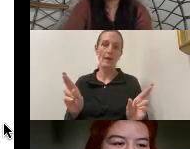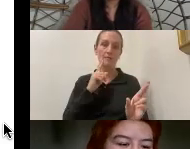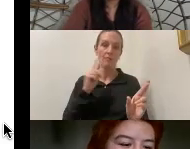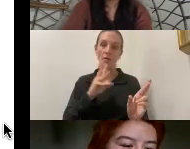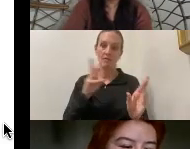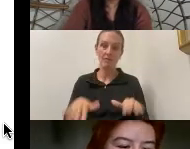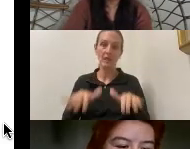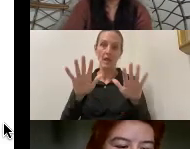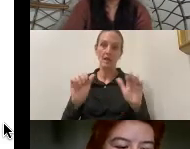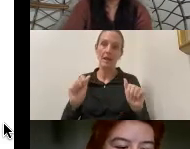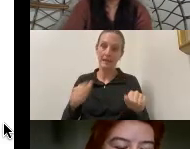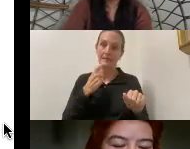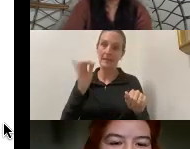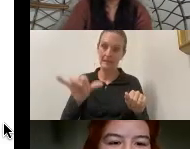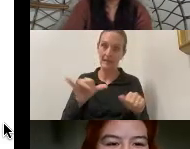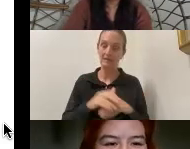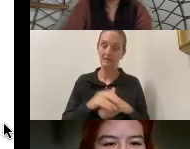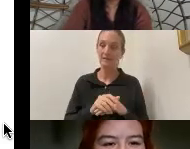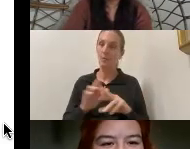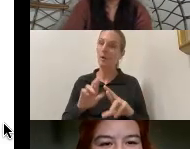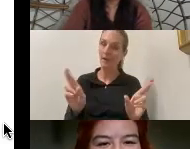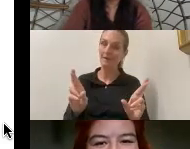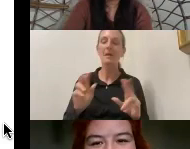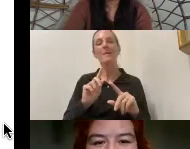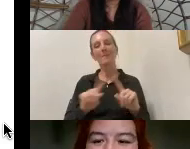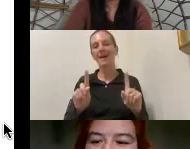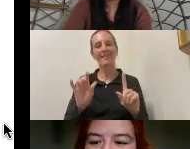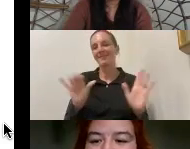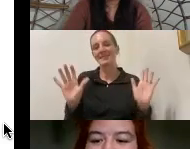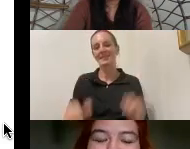But that's all I got, thank you. Thank you.